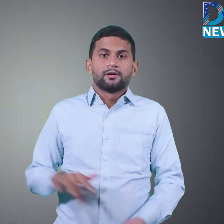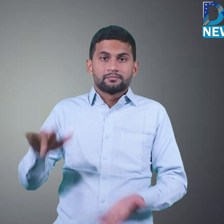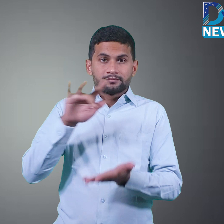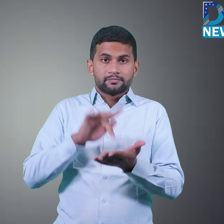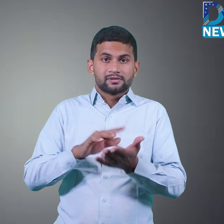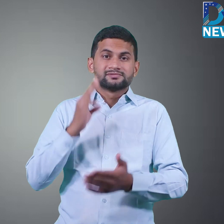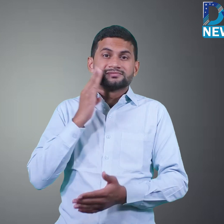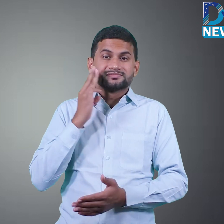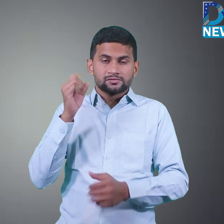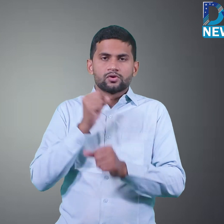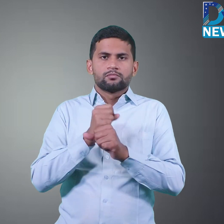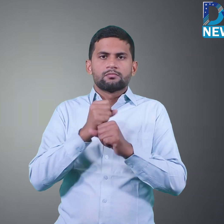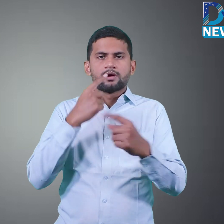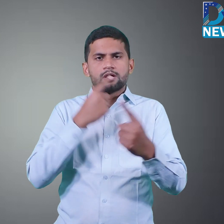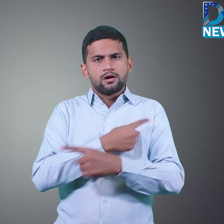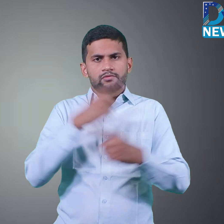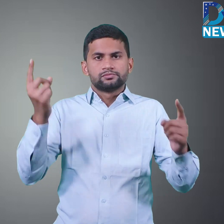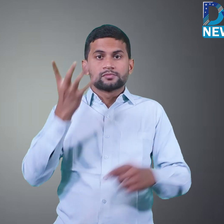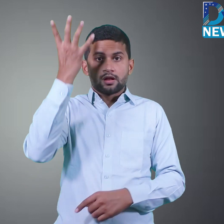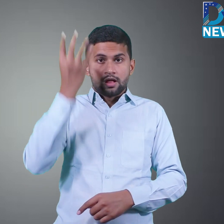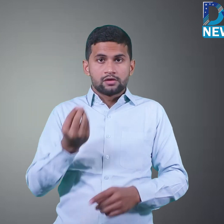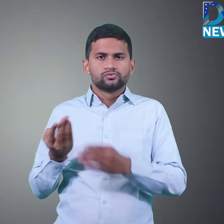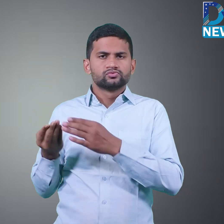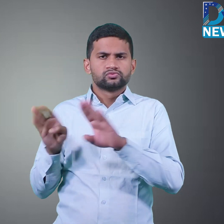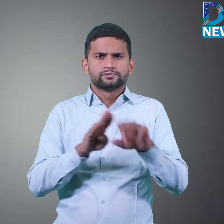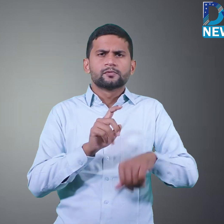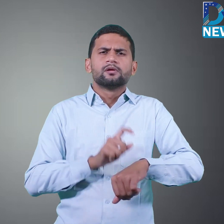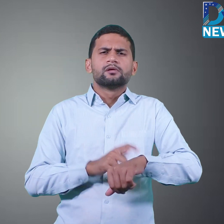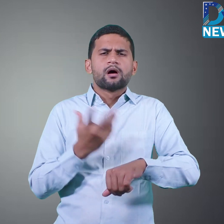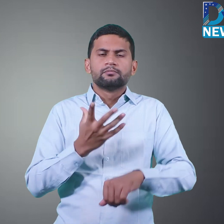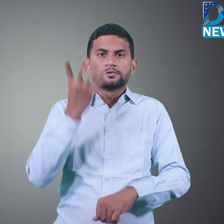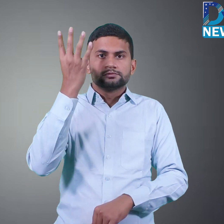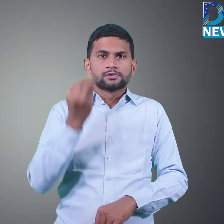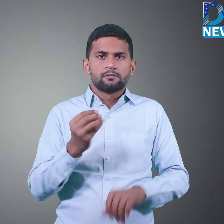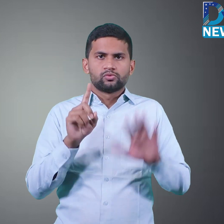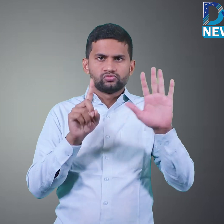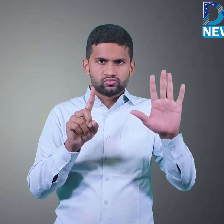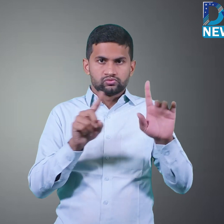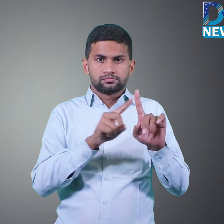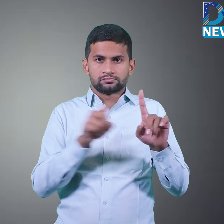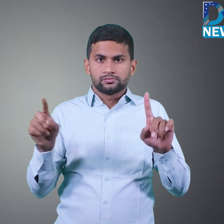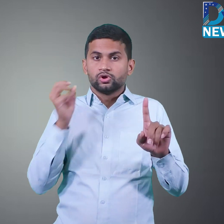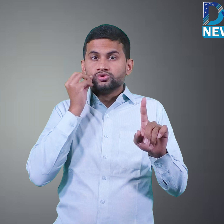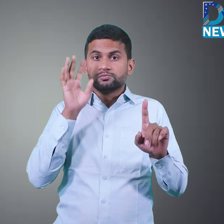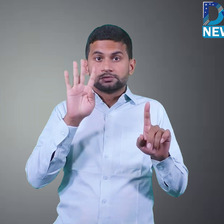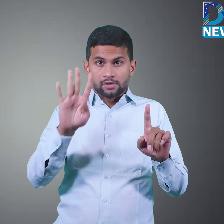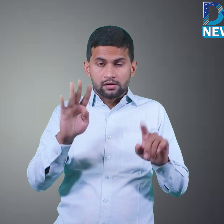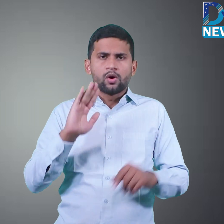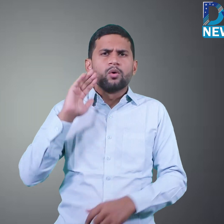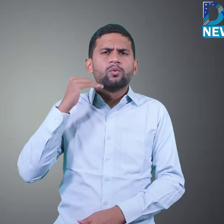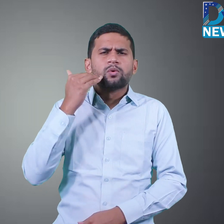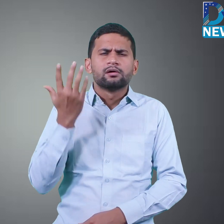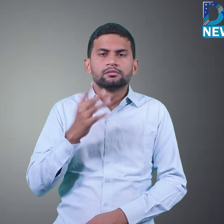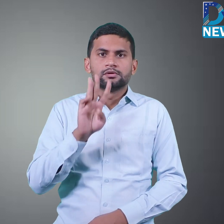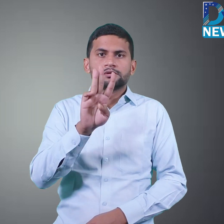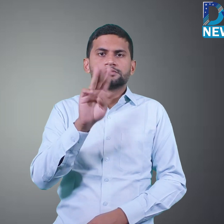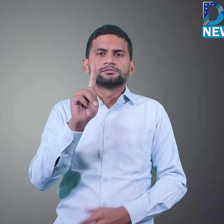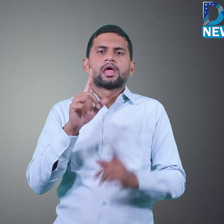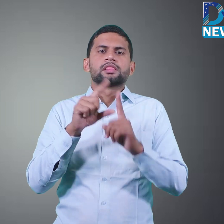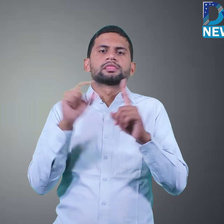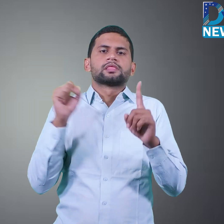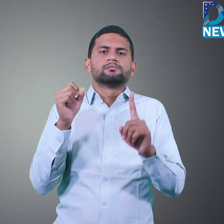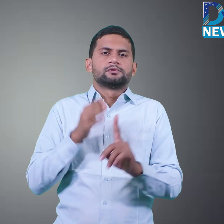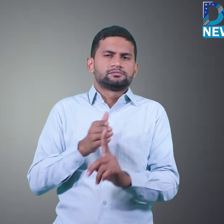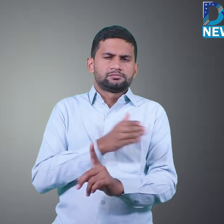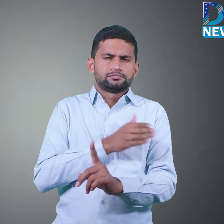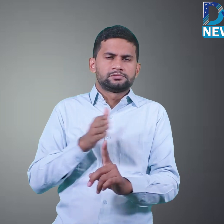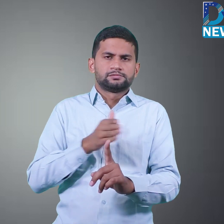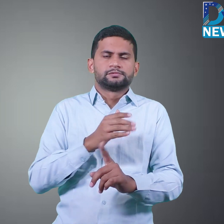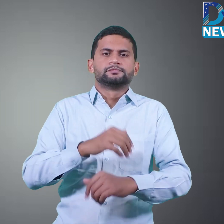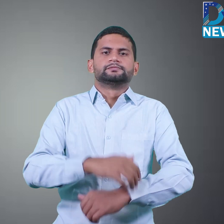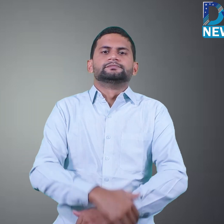Manipur govt imposes night curfew from 6pm to 4am till Dec 31